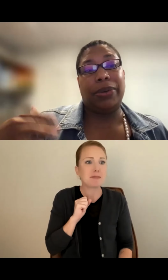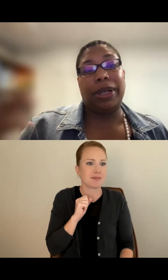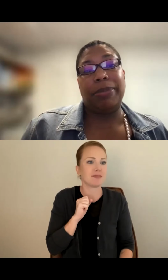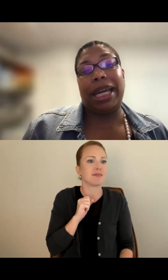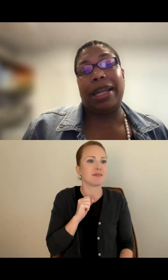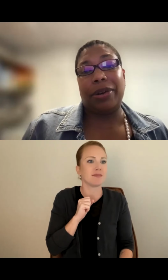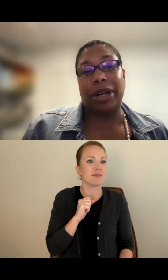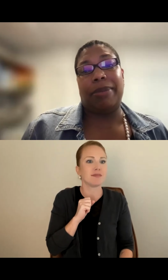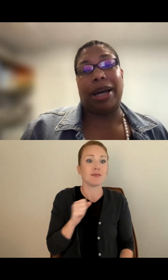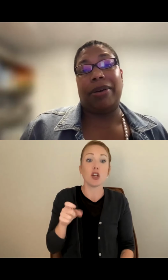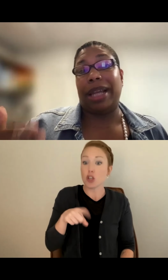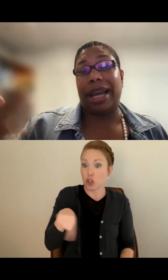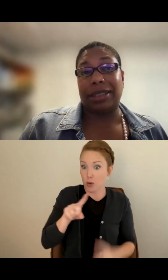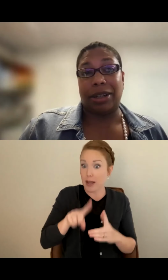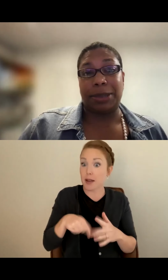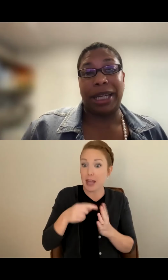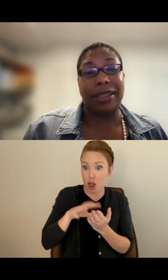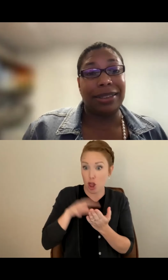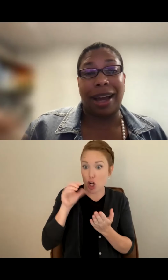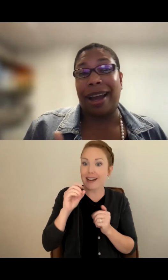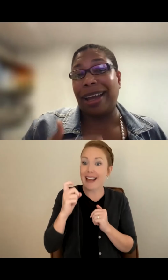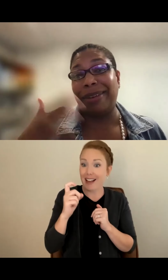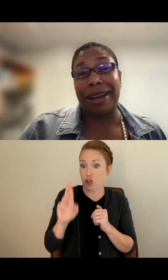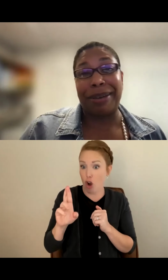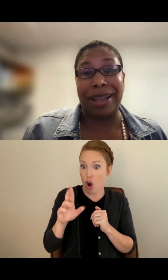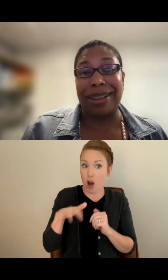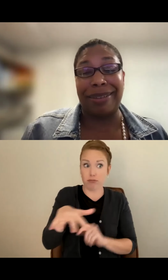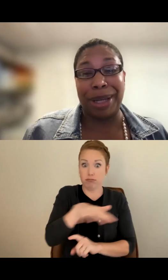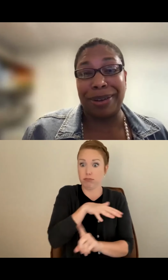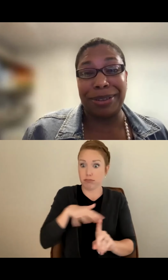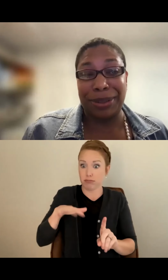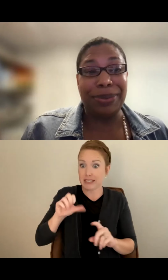You can begin learning about the XR space. I highly recommend that we all do.